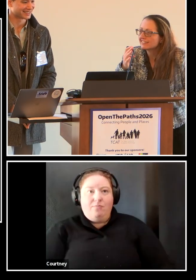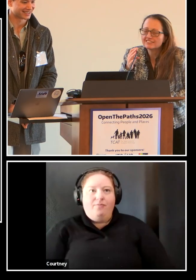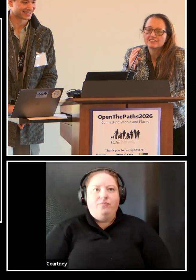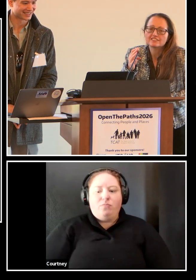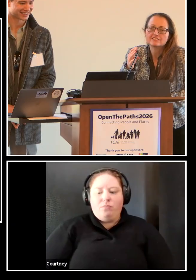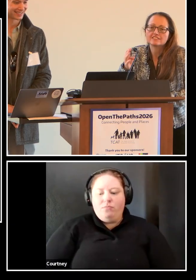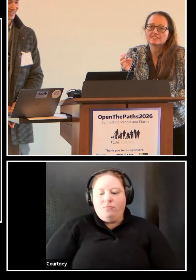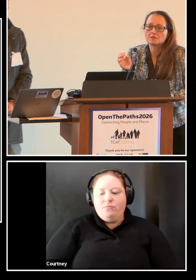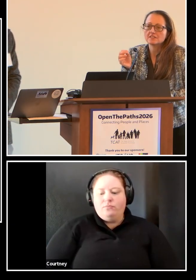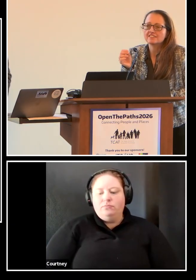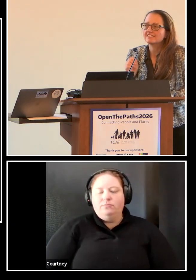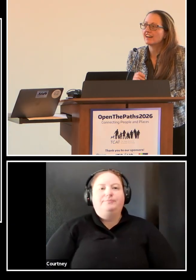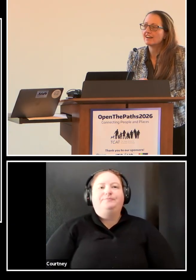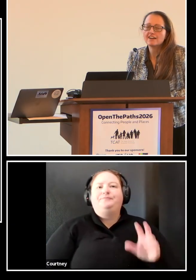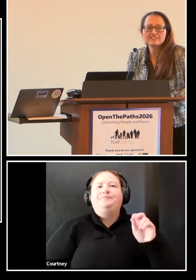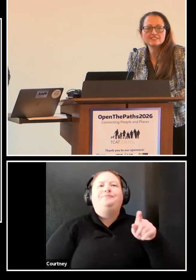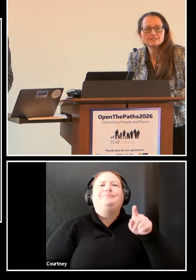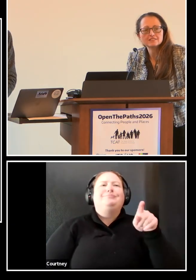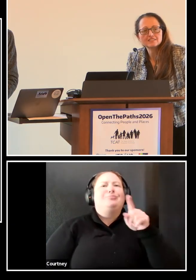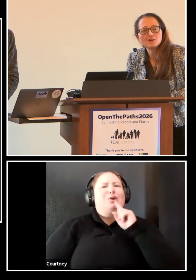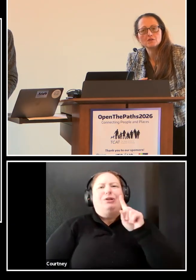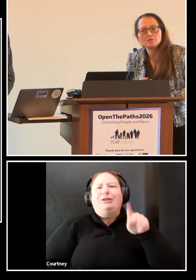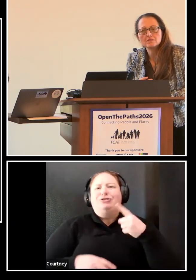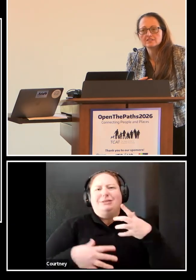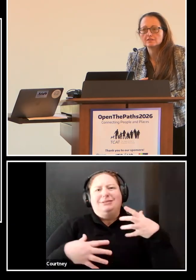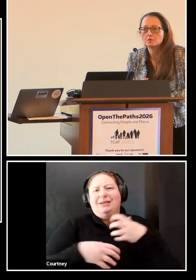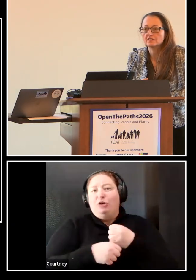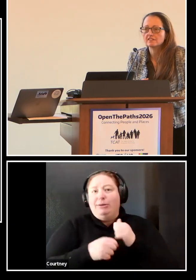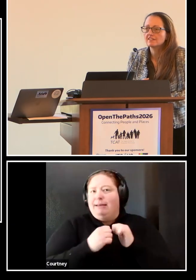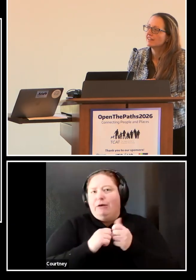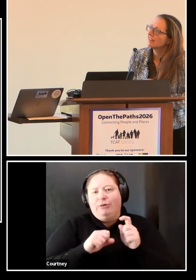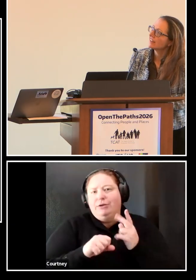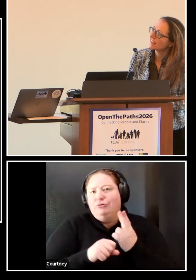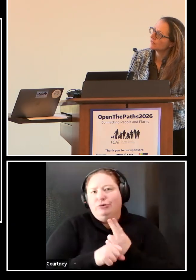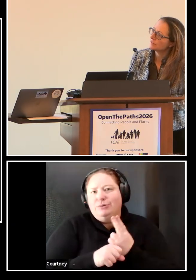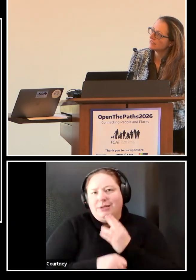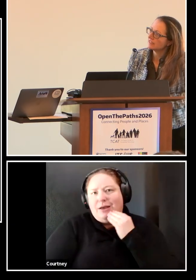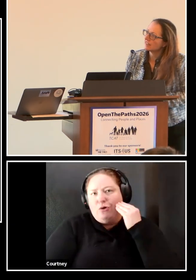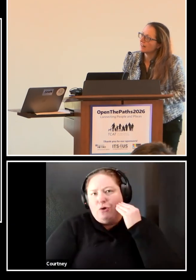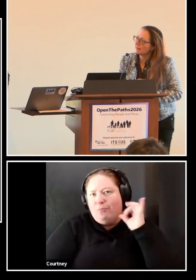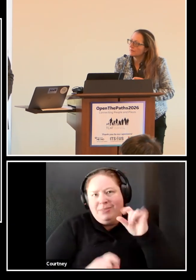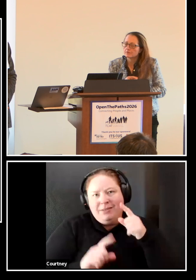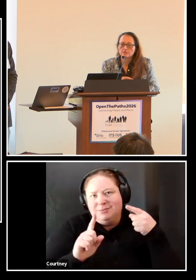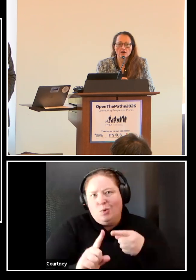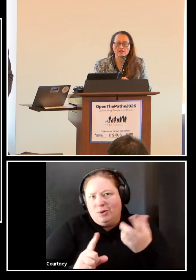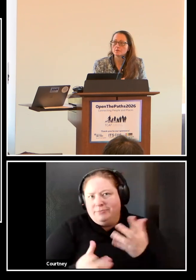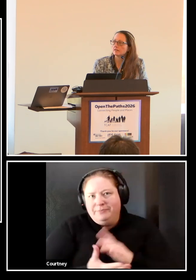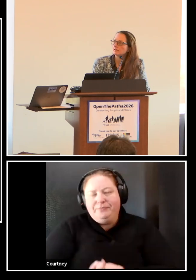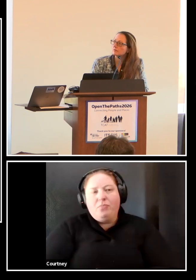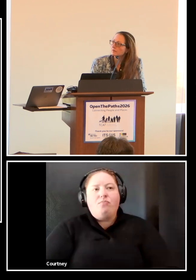this is really just a summary. How how can you do this at home is the point. Can we um talk about